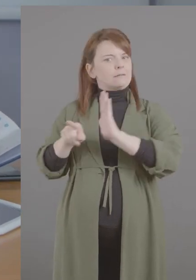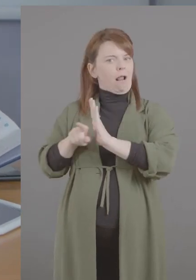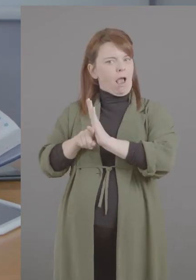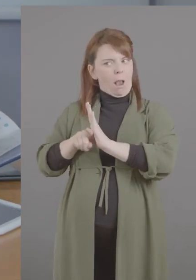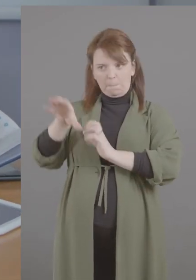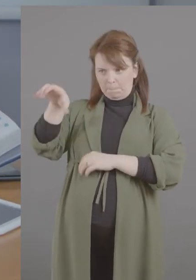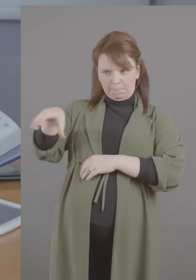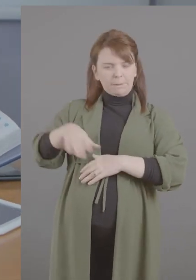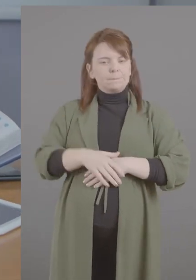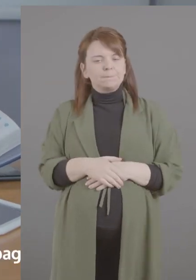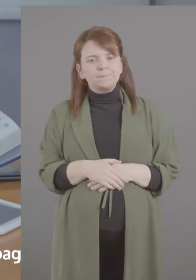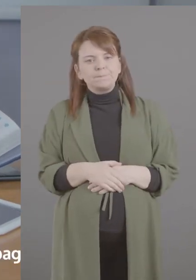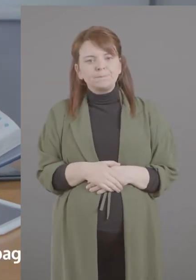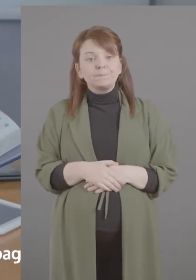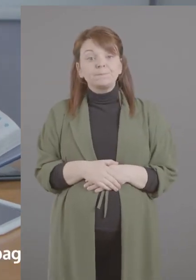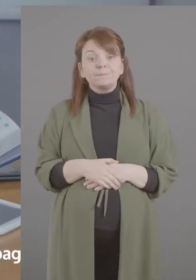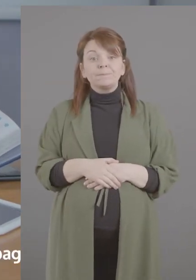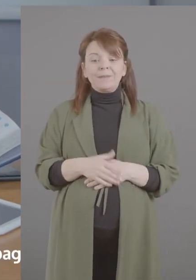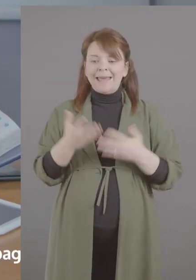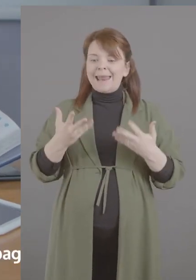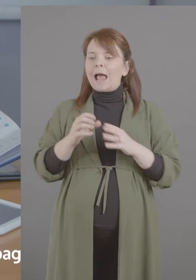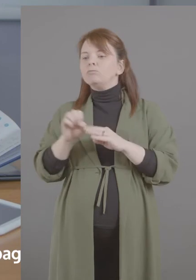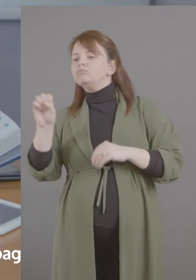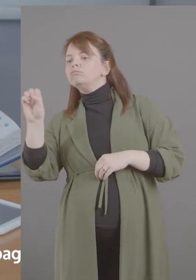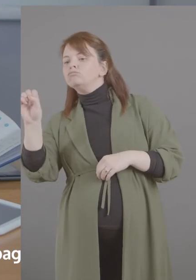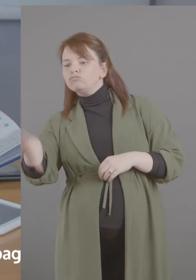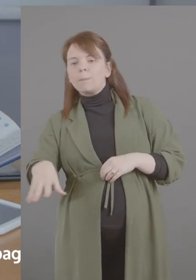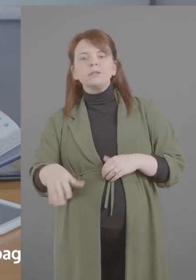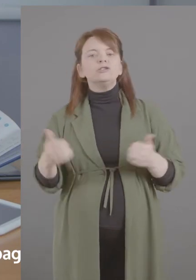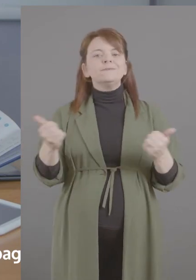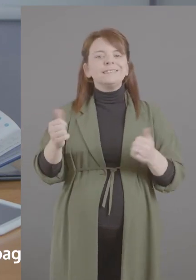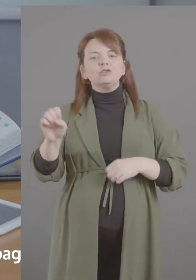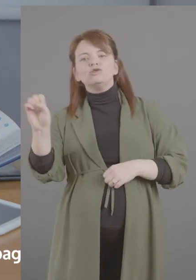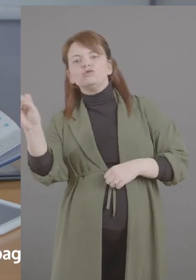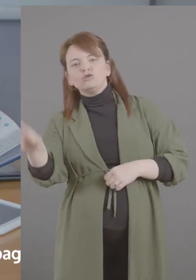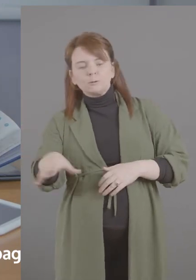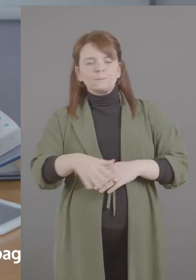Check the time and then set a timer for 30 minutes. After the timer is set you can now